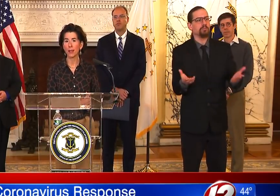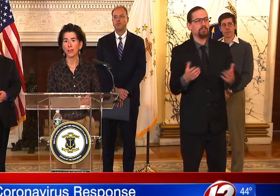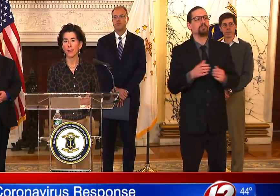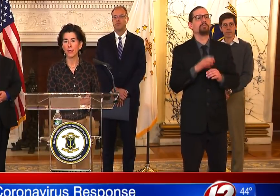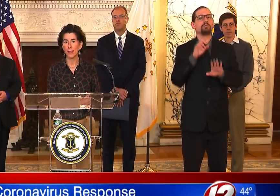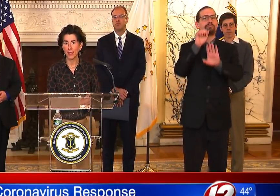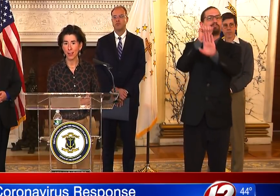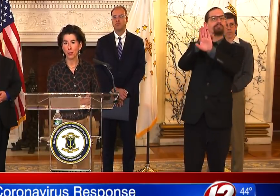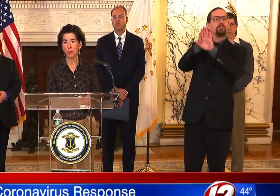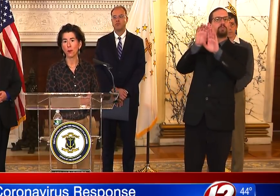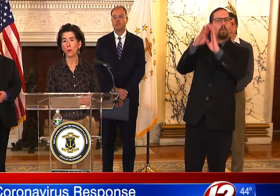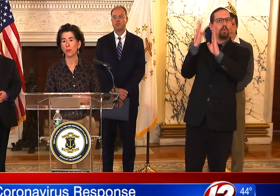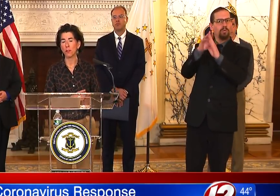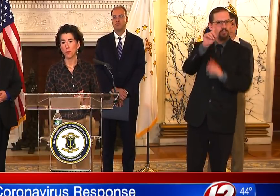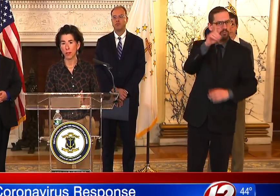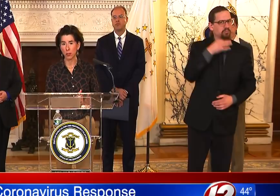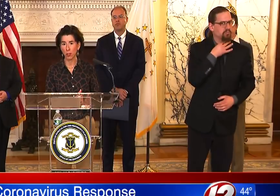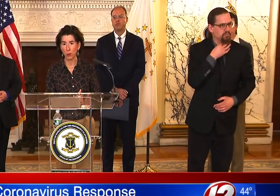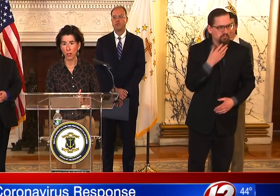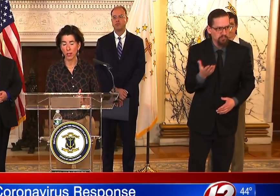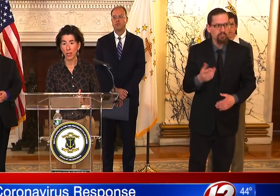MANNING TO SAY A FEW WORDS.